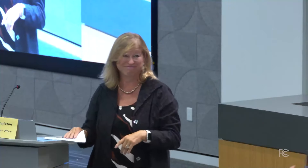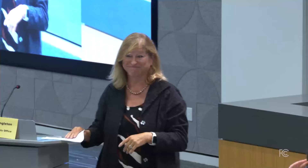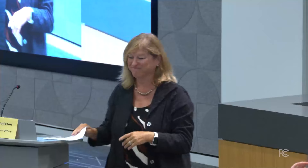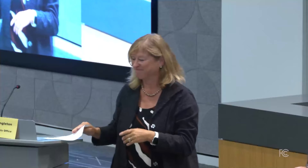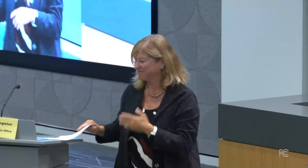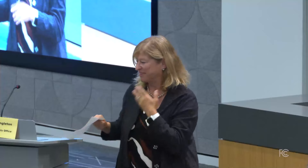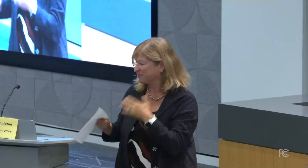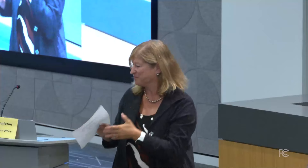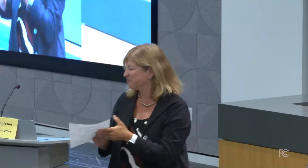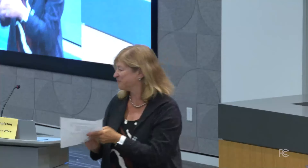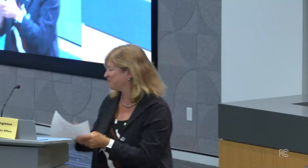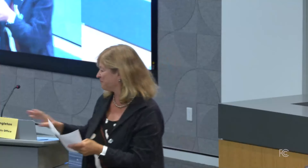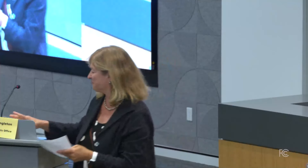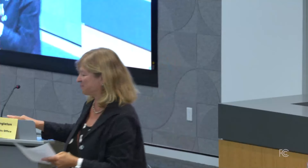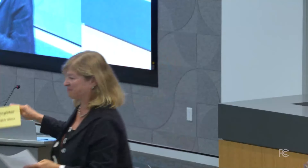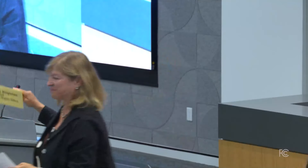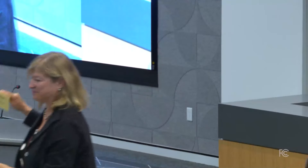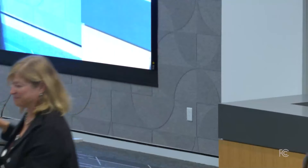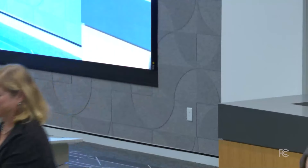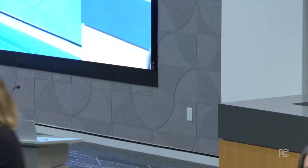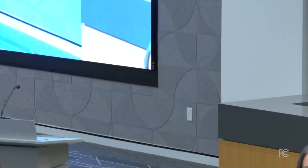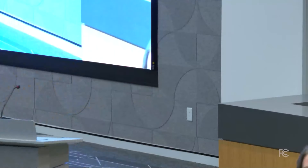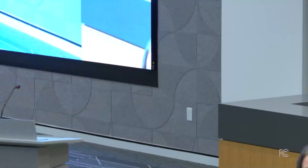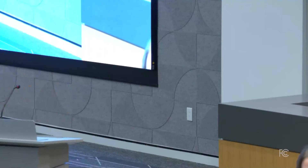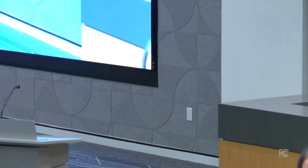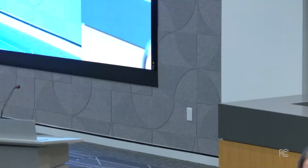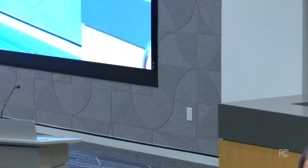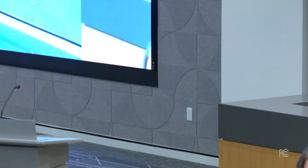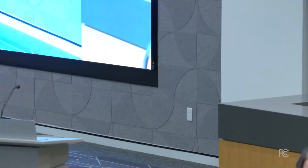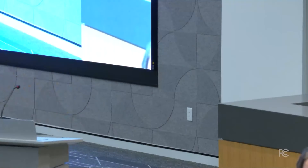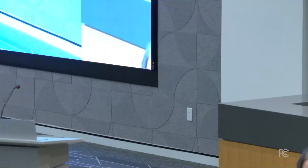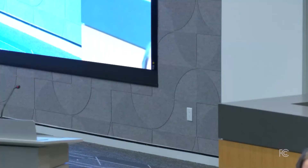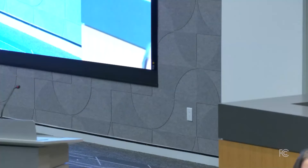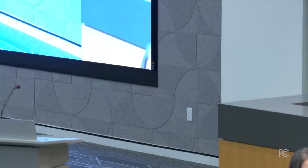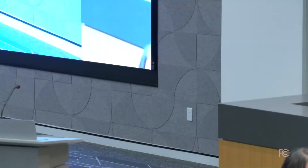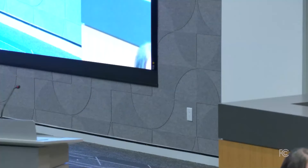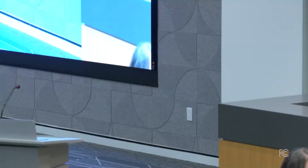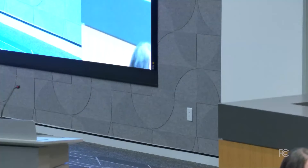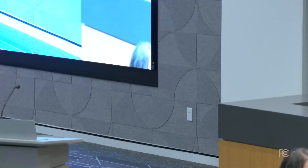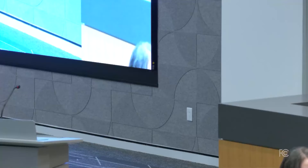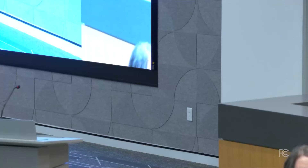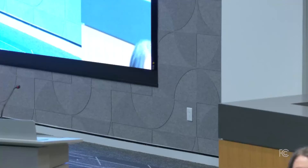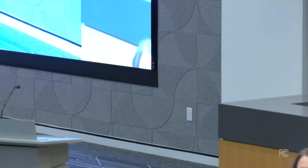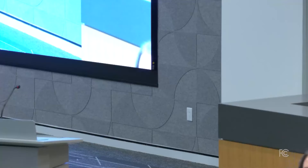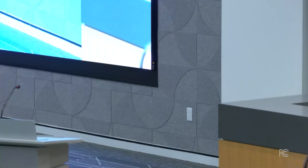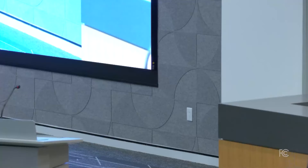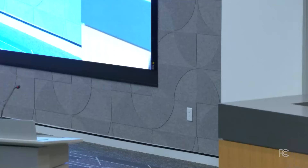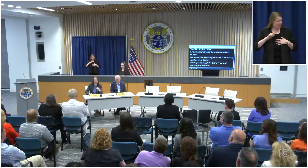ATTORNEY WITHIN THE DISABILITY RIGHTS OFFICE. IN THE CONSUMER AND